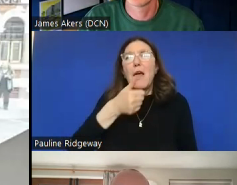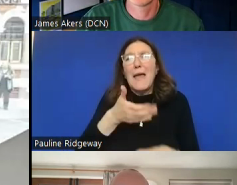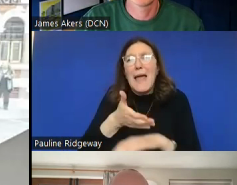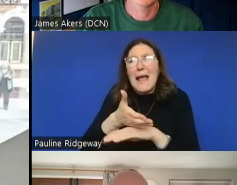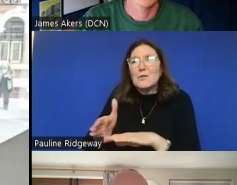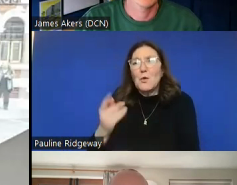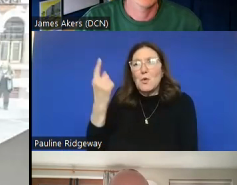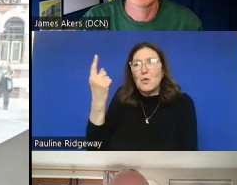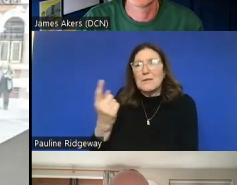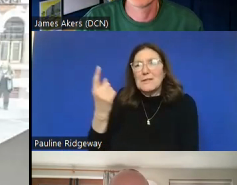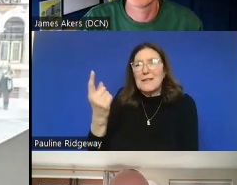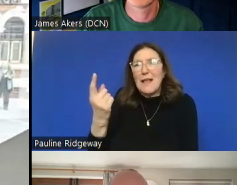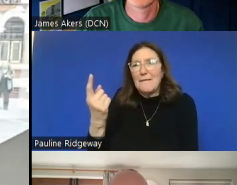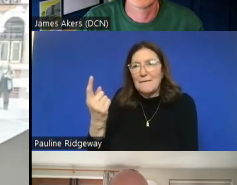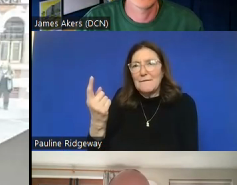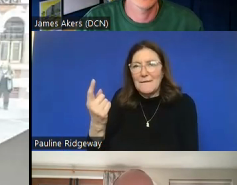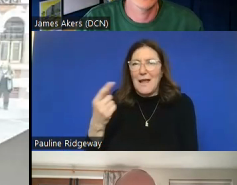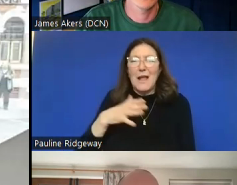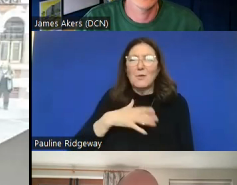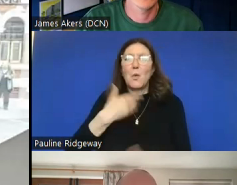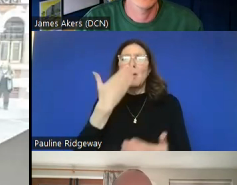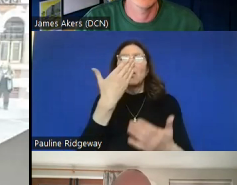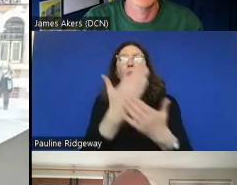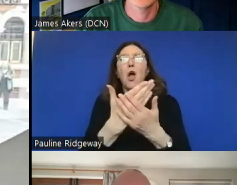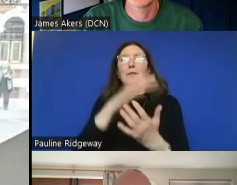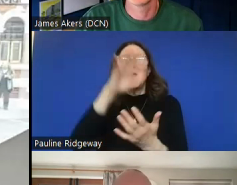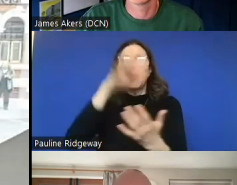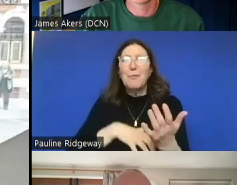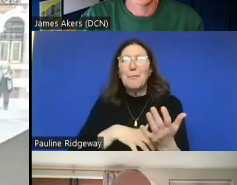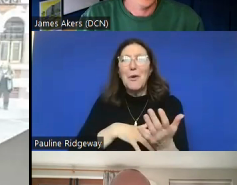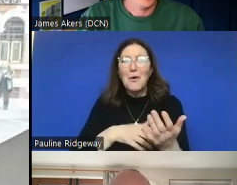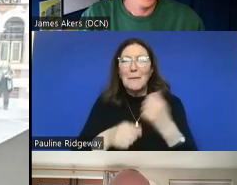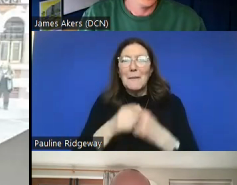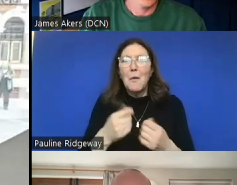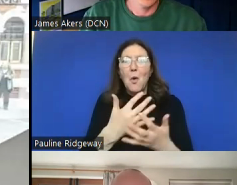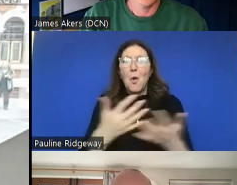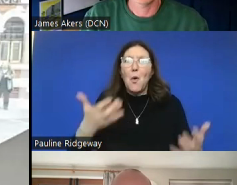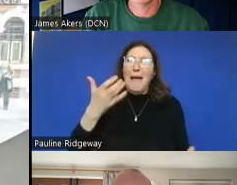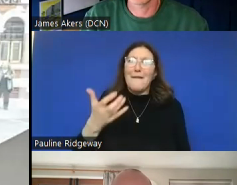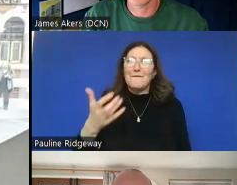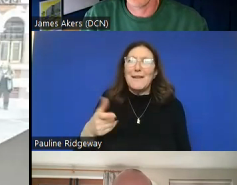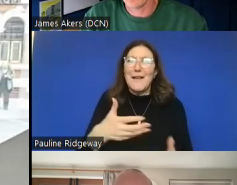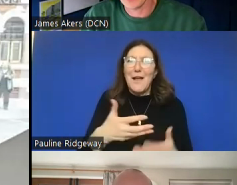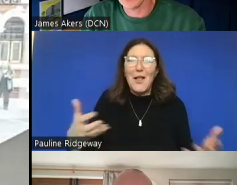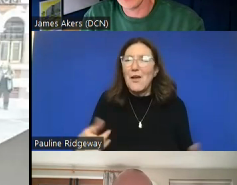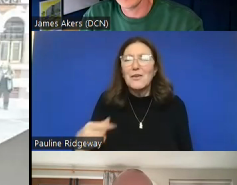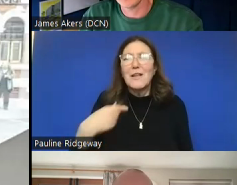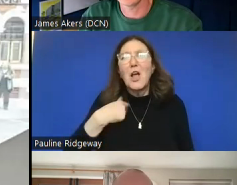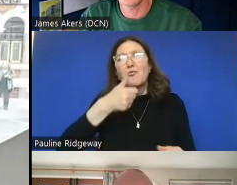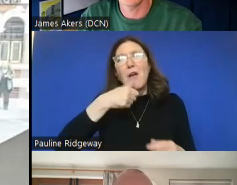There is a way of excluding their IP or their location similar to the Polish visitors. Is that right?